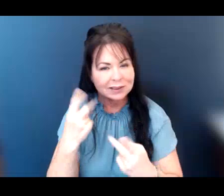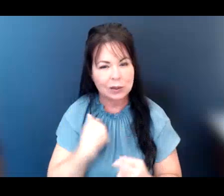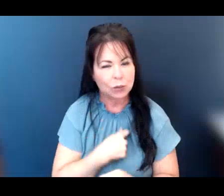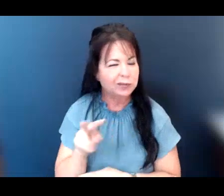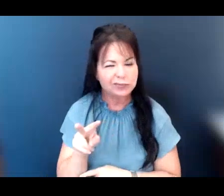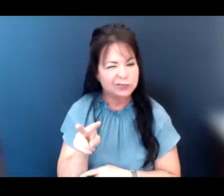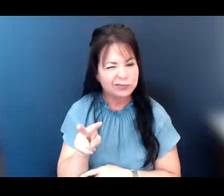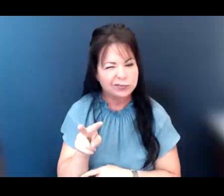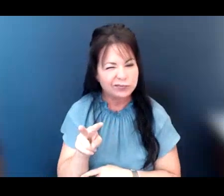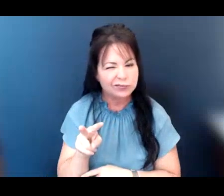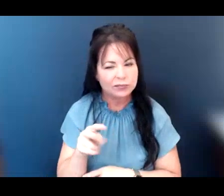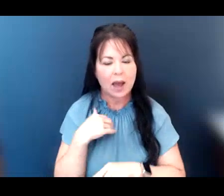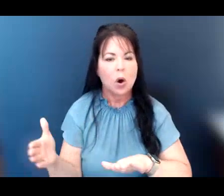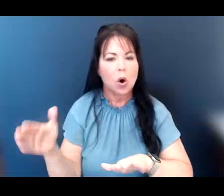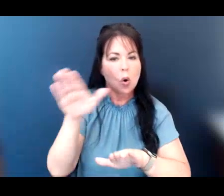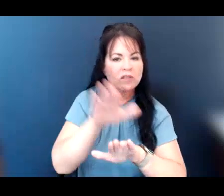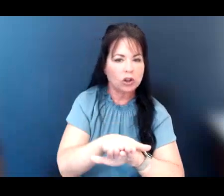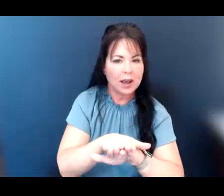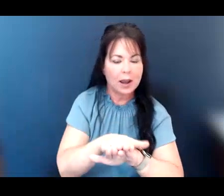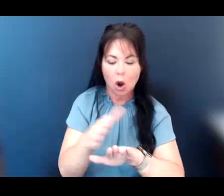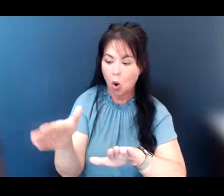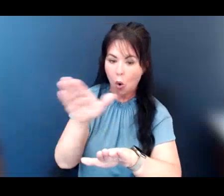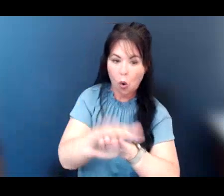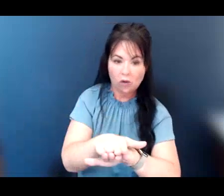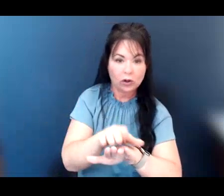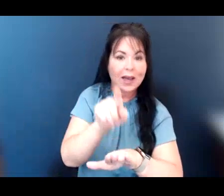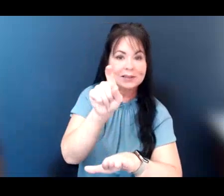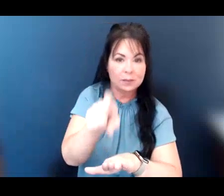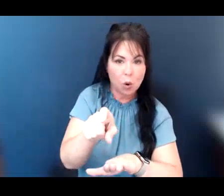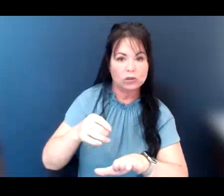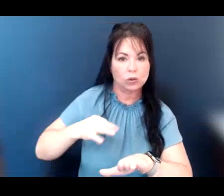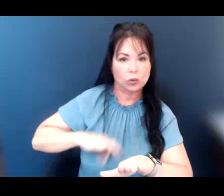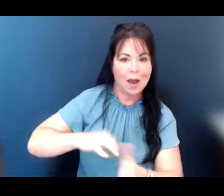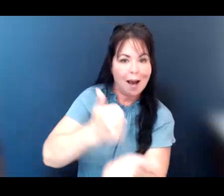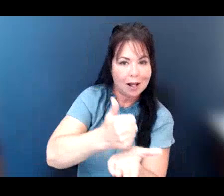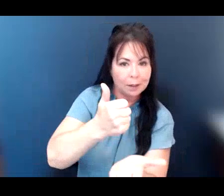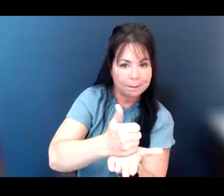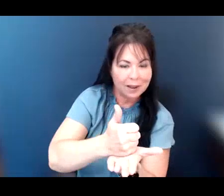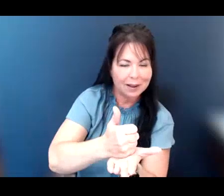Overlays are meant to be helpful for accessibility. But sometimes they can make things less accessible.